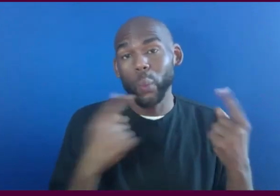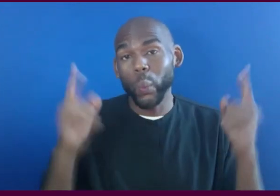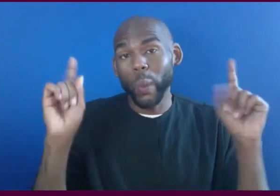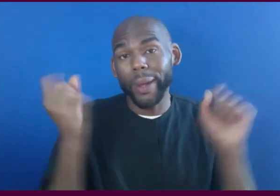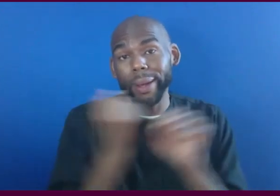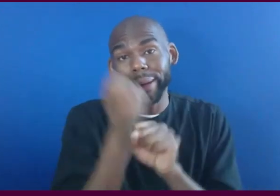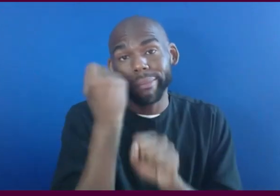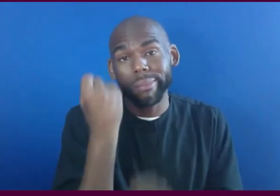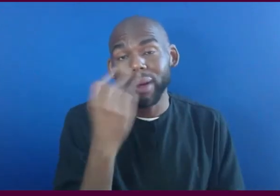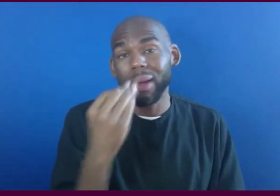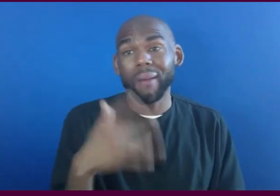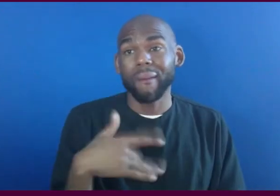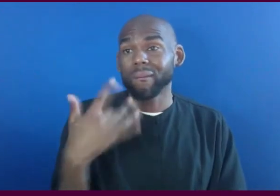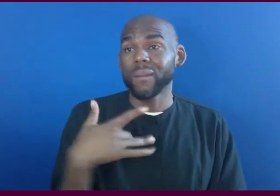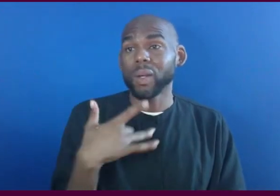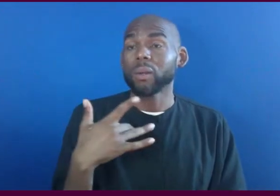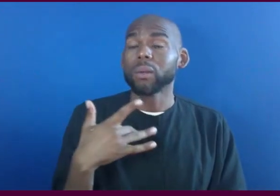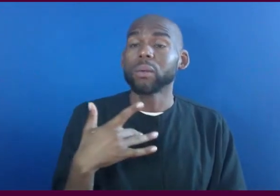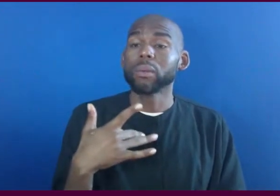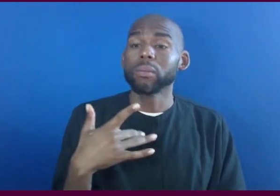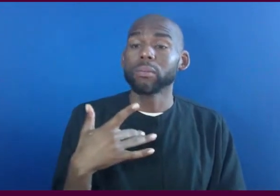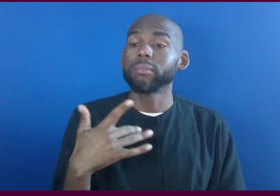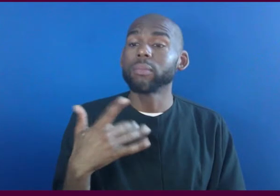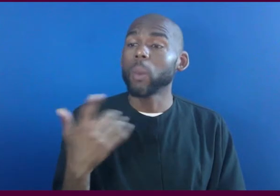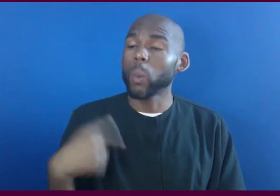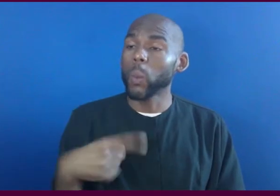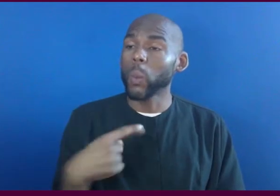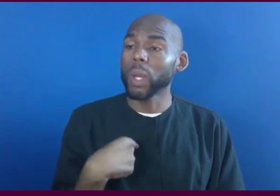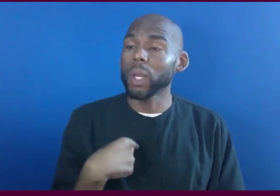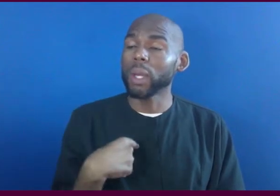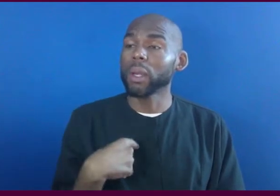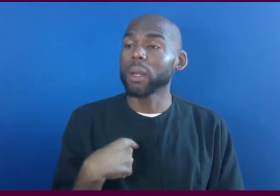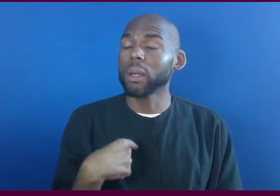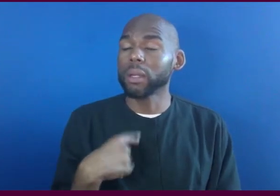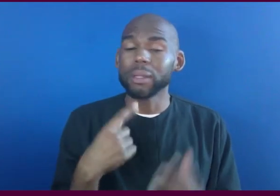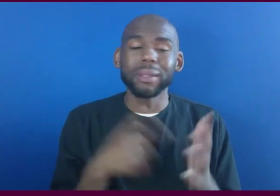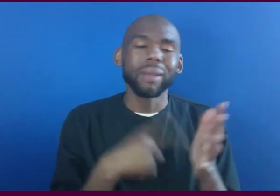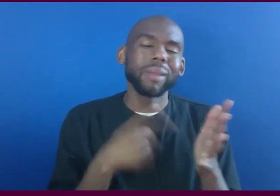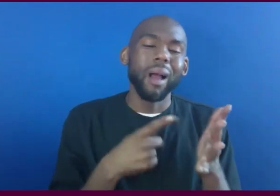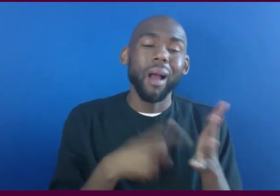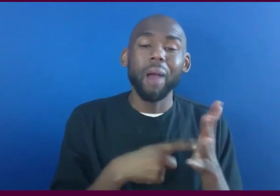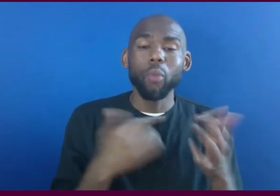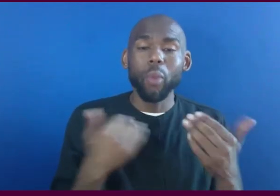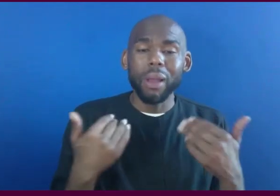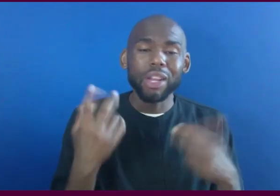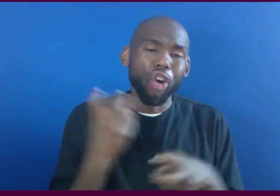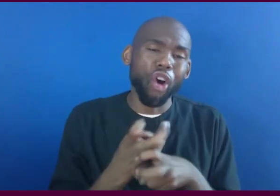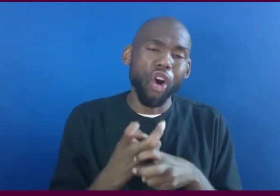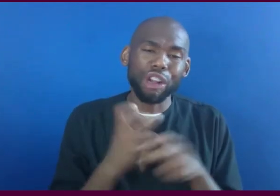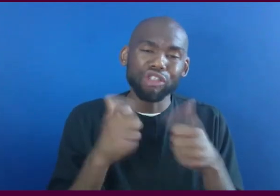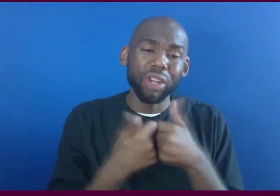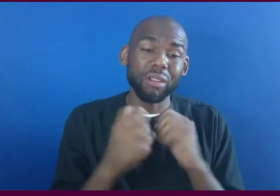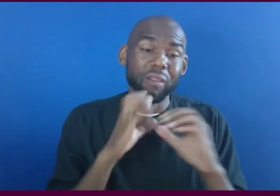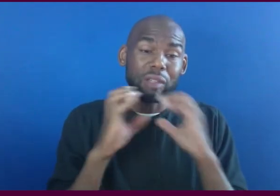And I feel like really actually having sometimes hard, challenging conversations with each